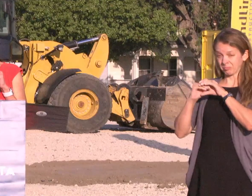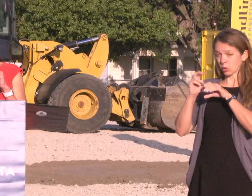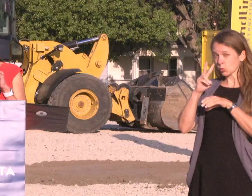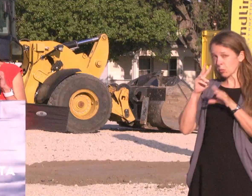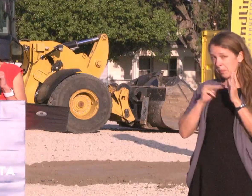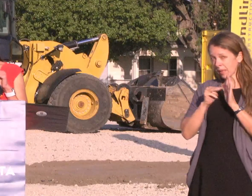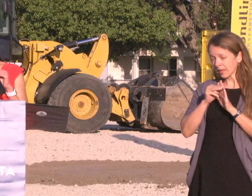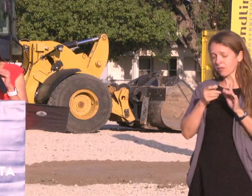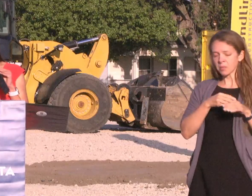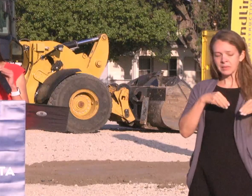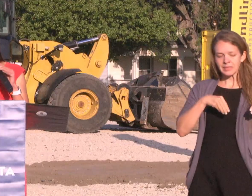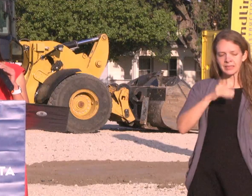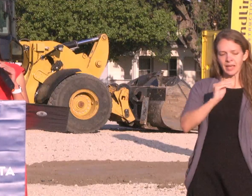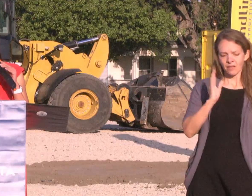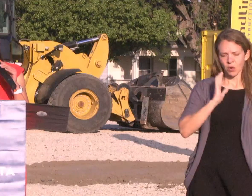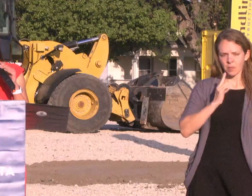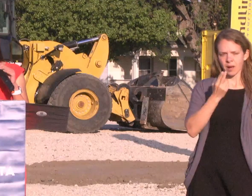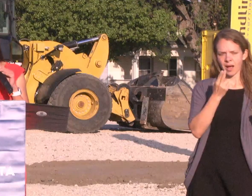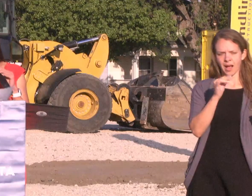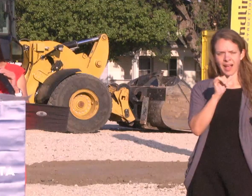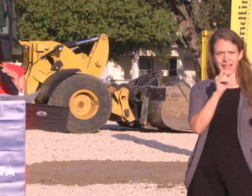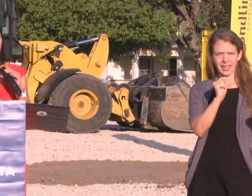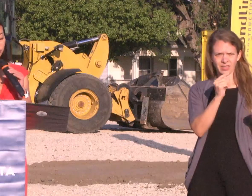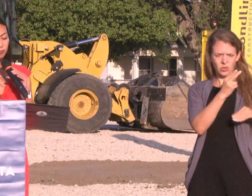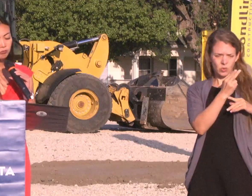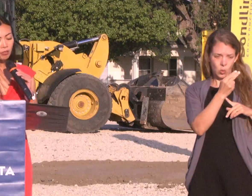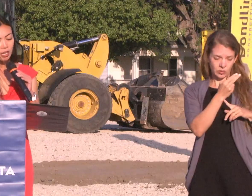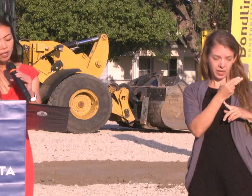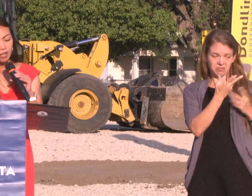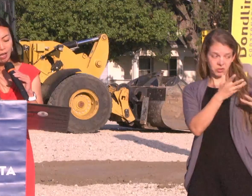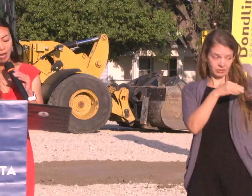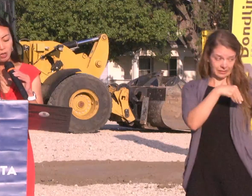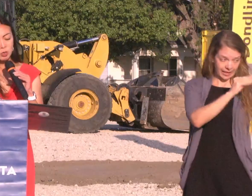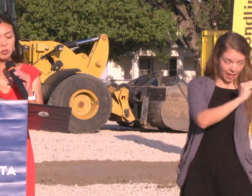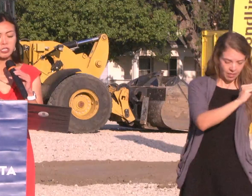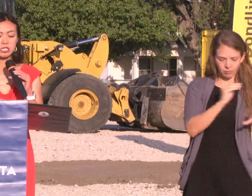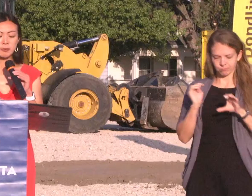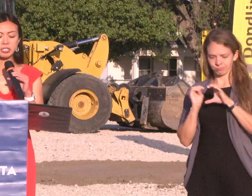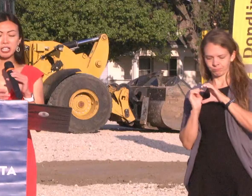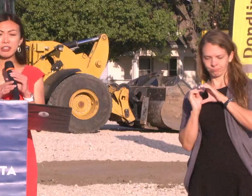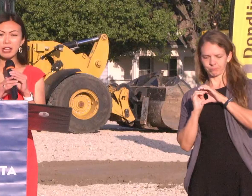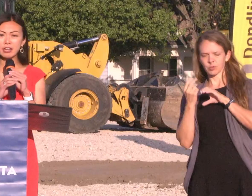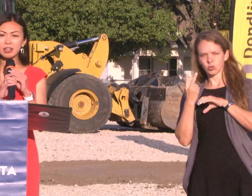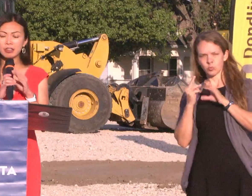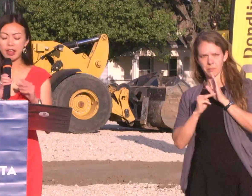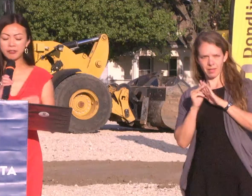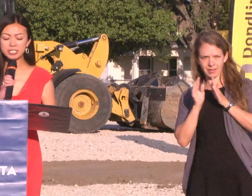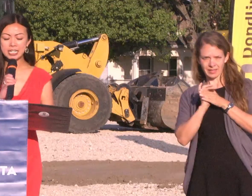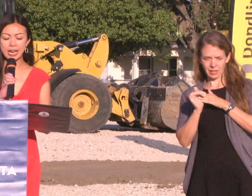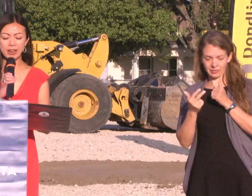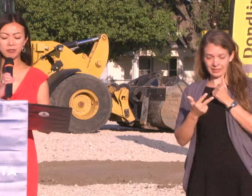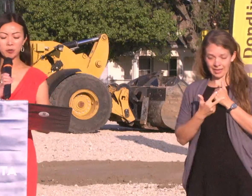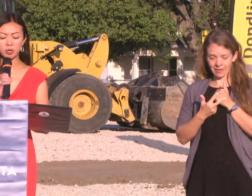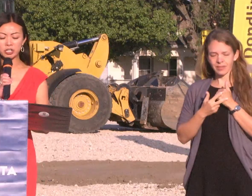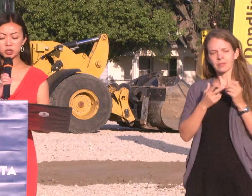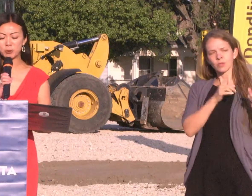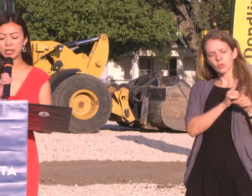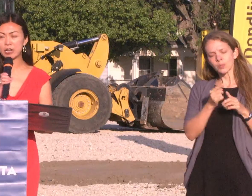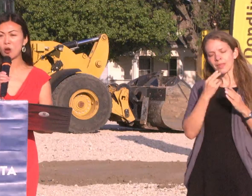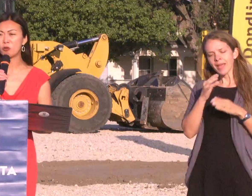sale of the former Hyatt Hotel I also want to especially thank the FTA for contributing over